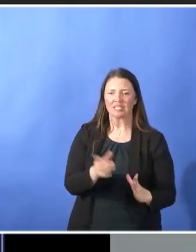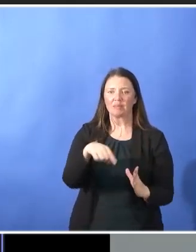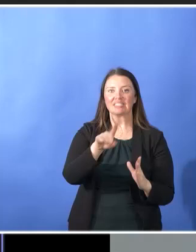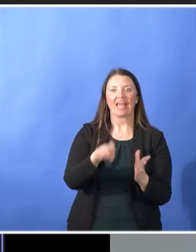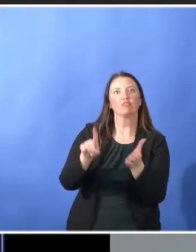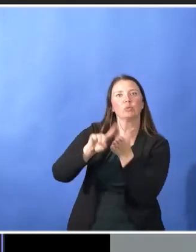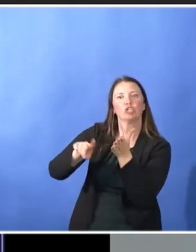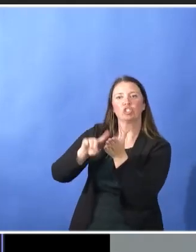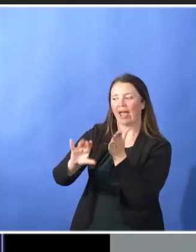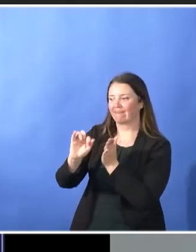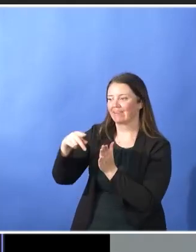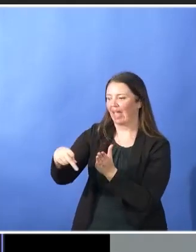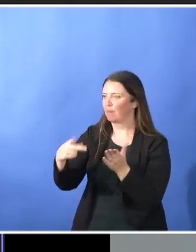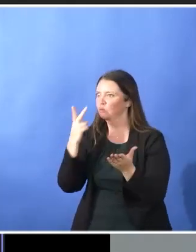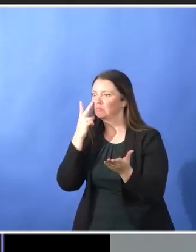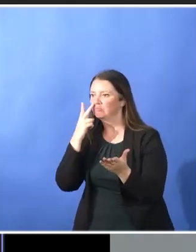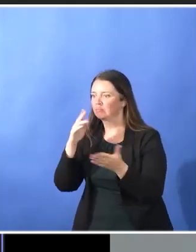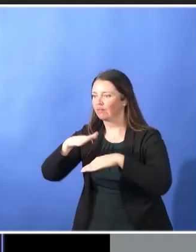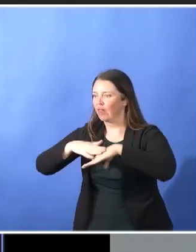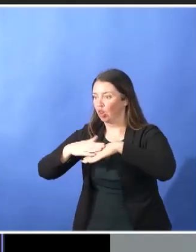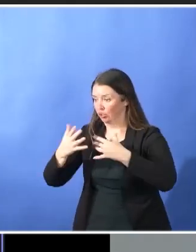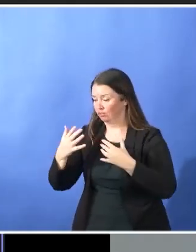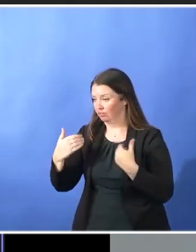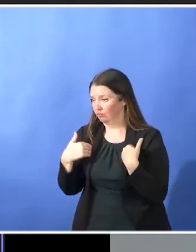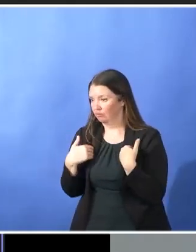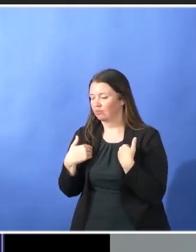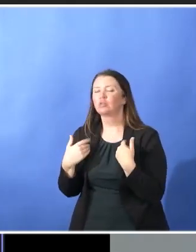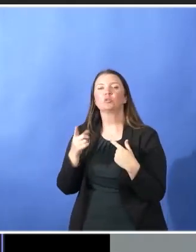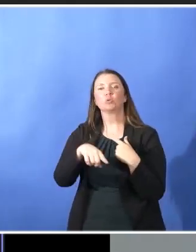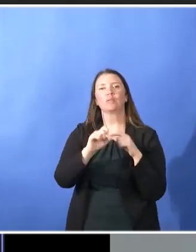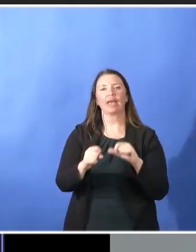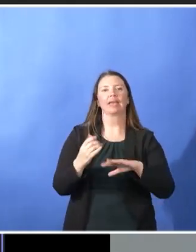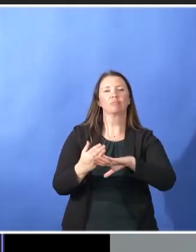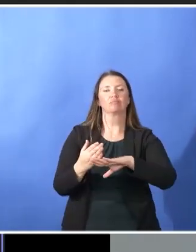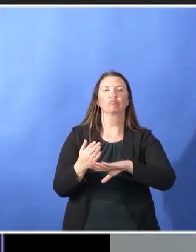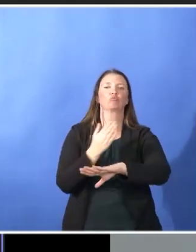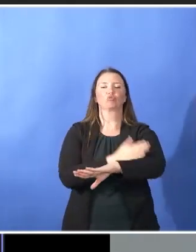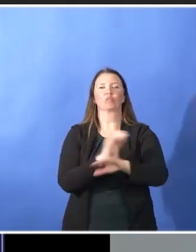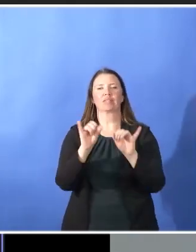I ALSO SUPPORT THE COMMON SENSE UPDATES THE ORDER MAKES TO THE